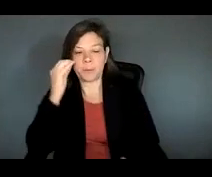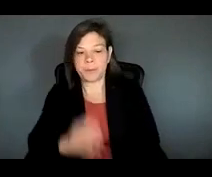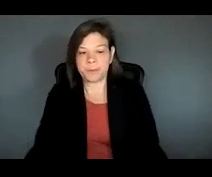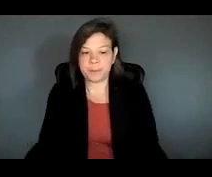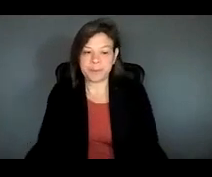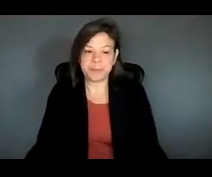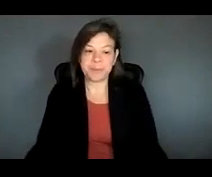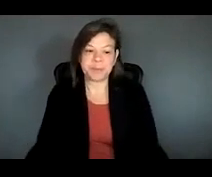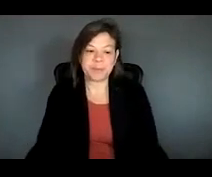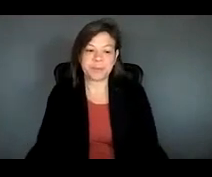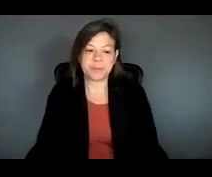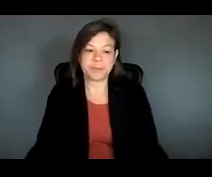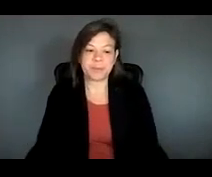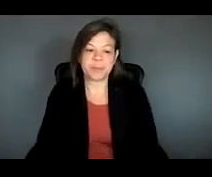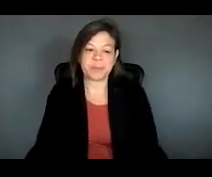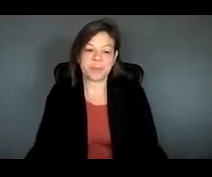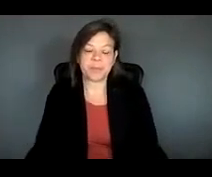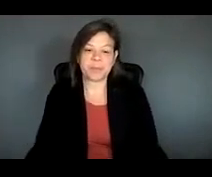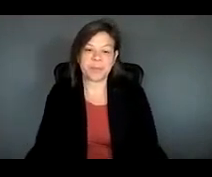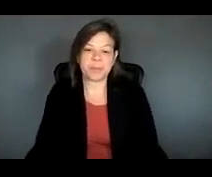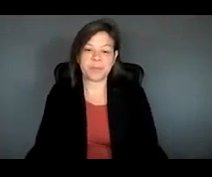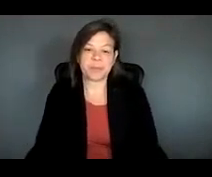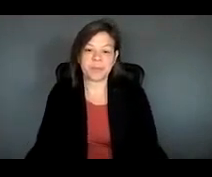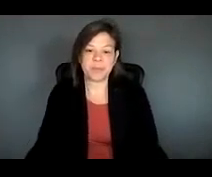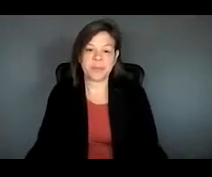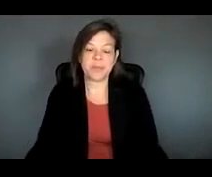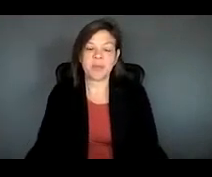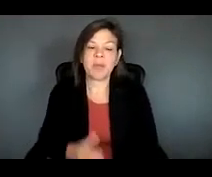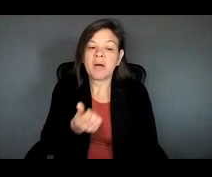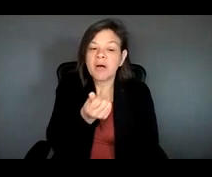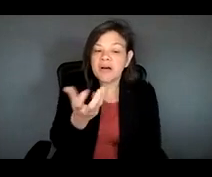So if you have questions about that, just to throw out there as you are thinking about